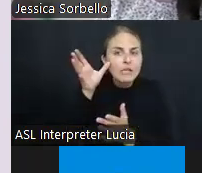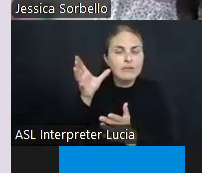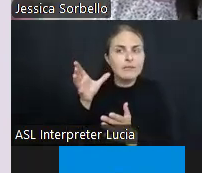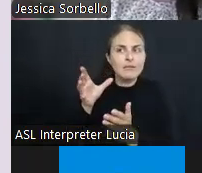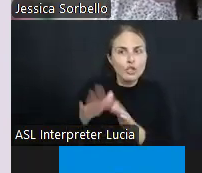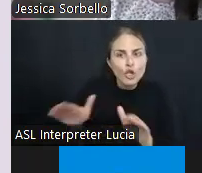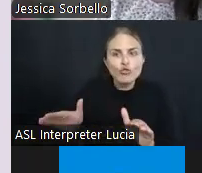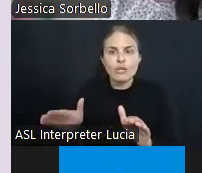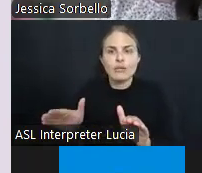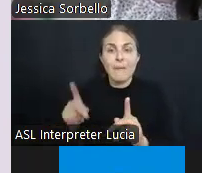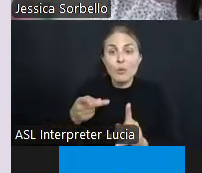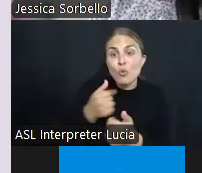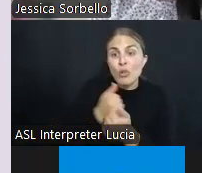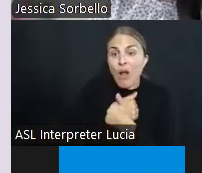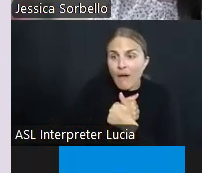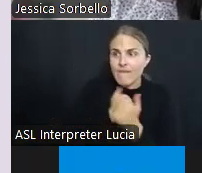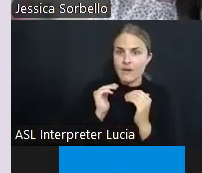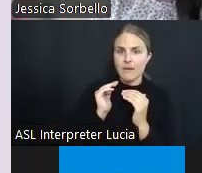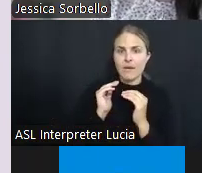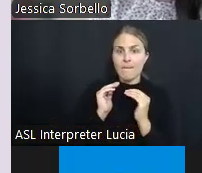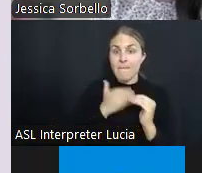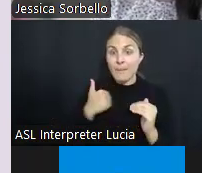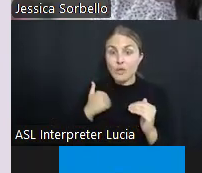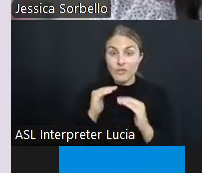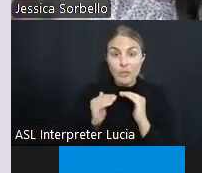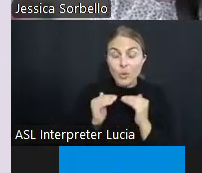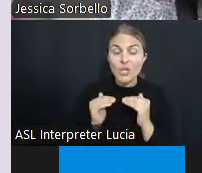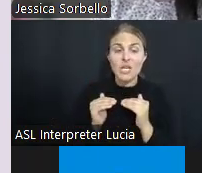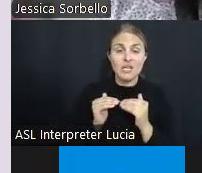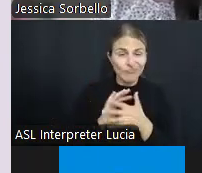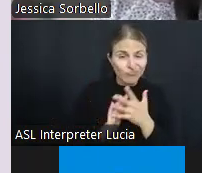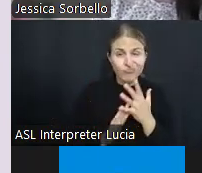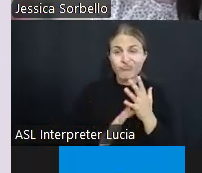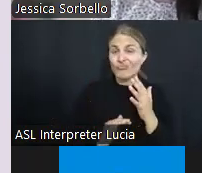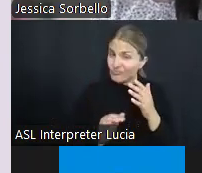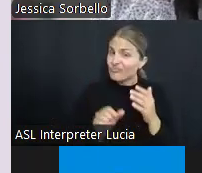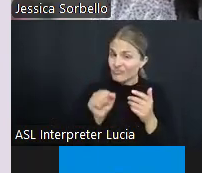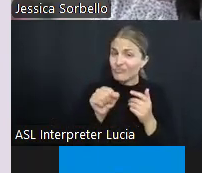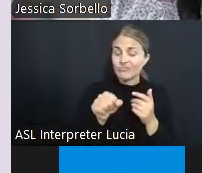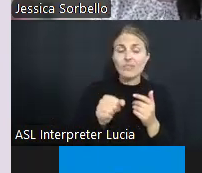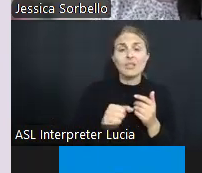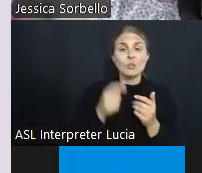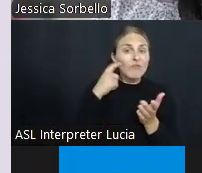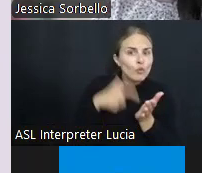time and time again that, you know, overdose does not